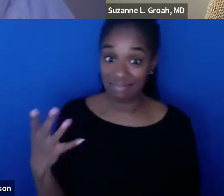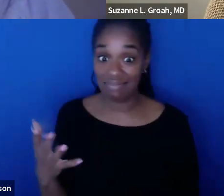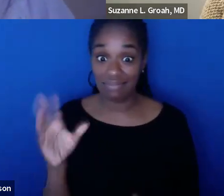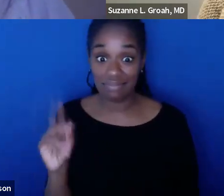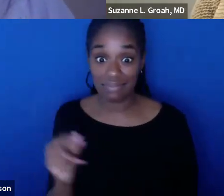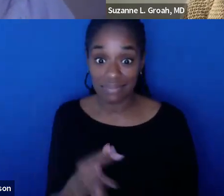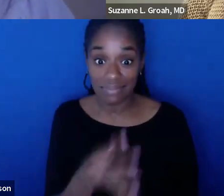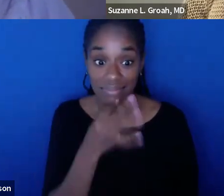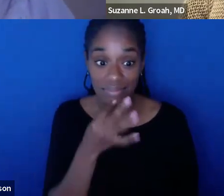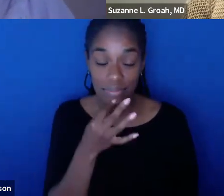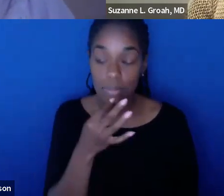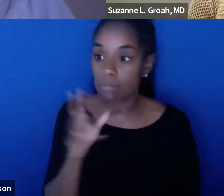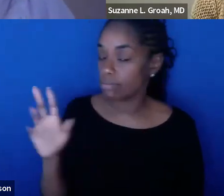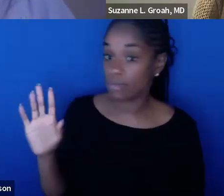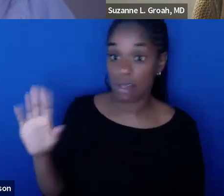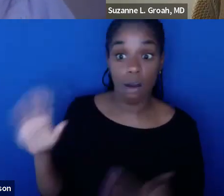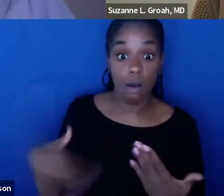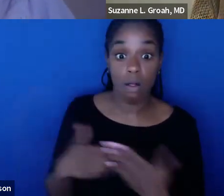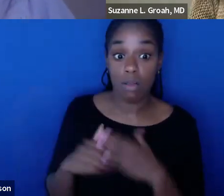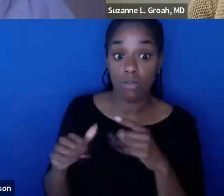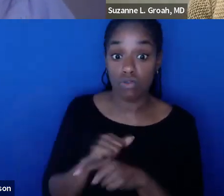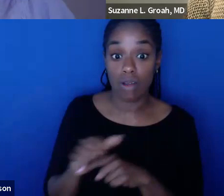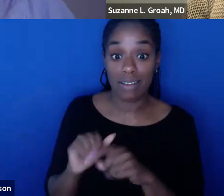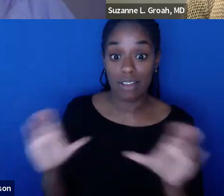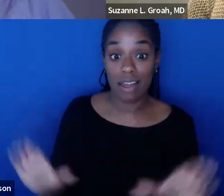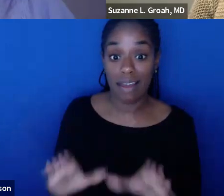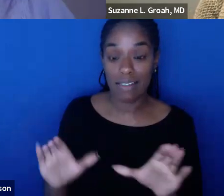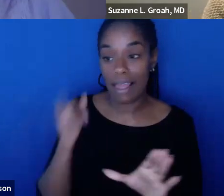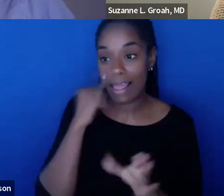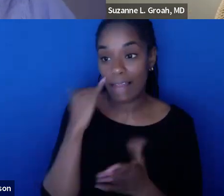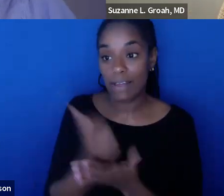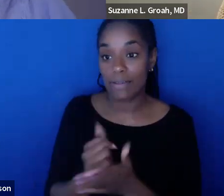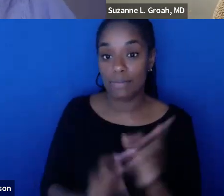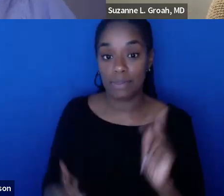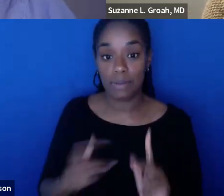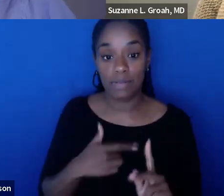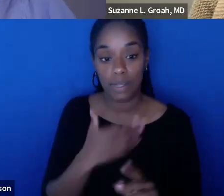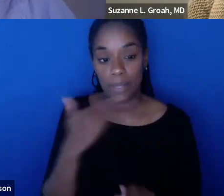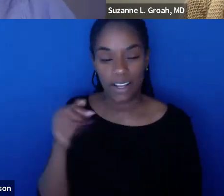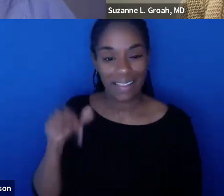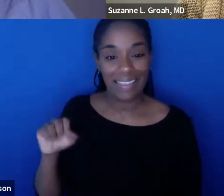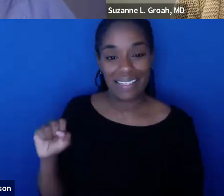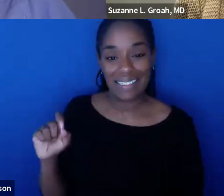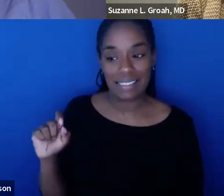All those trials are active right now. And if it makes people feel better, I mean, this kind of stemmed out of, for